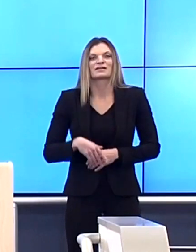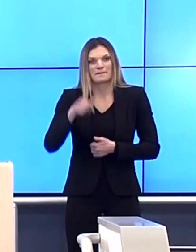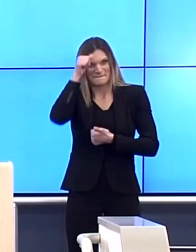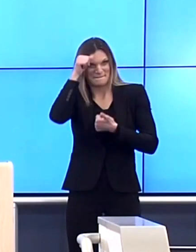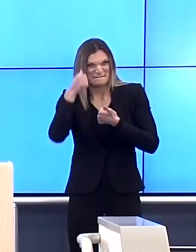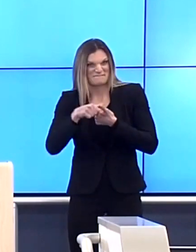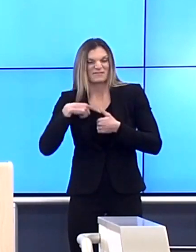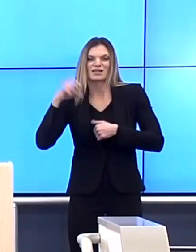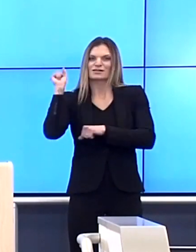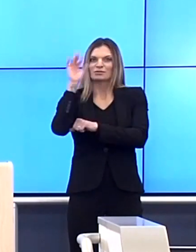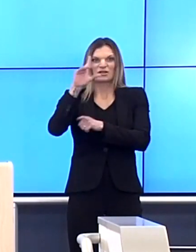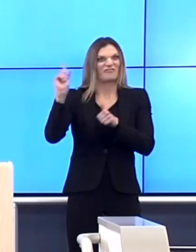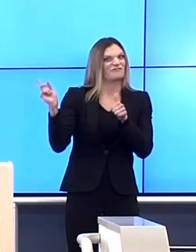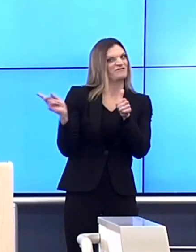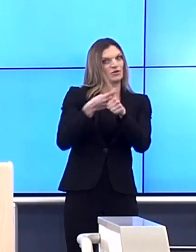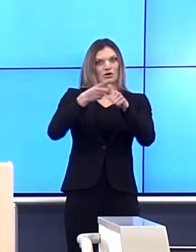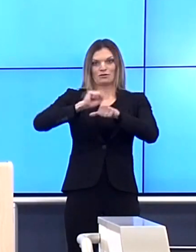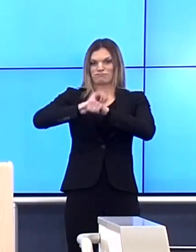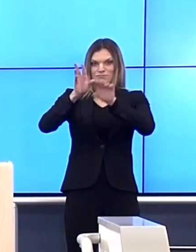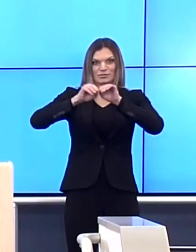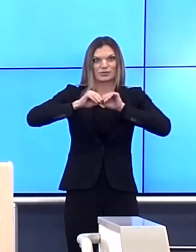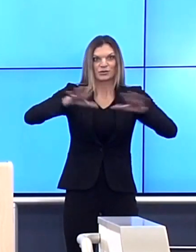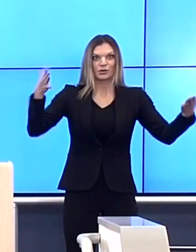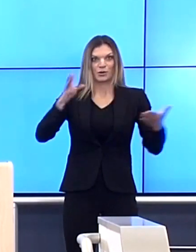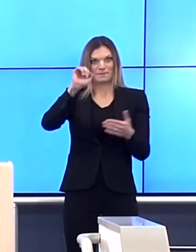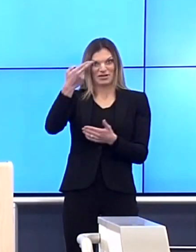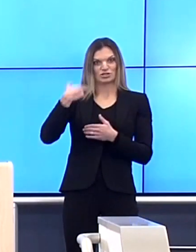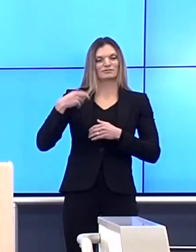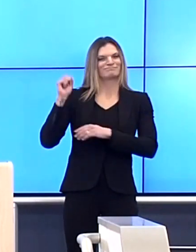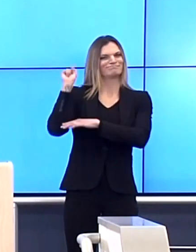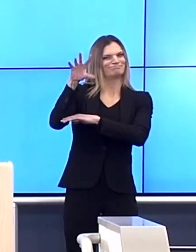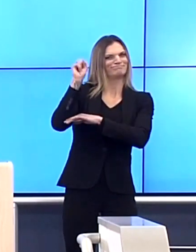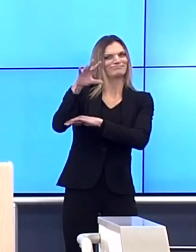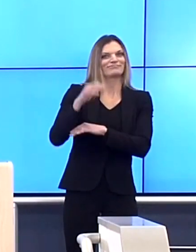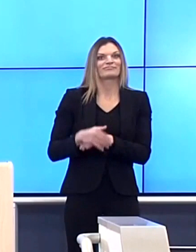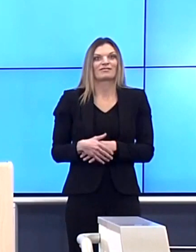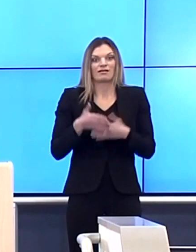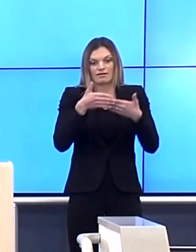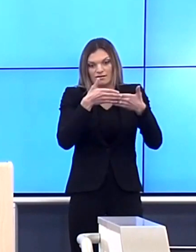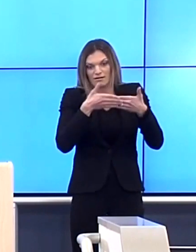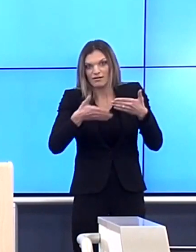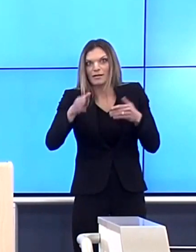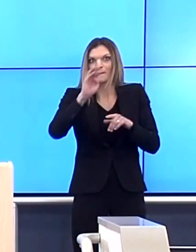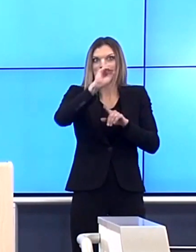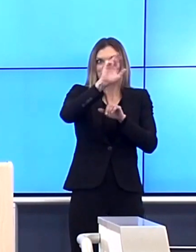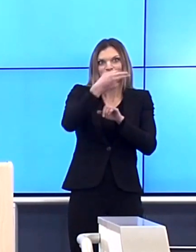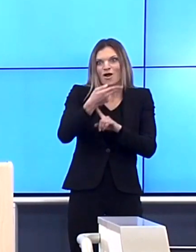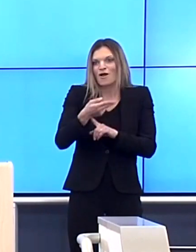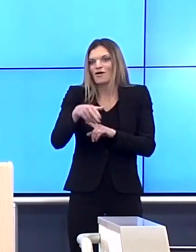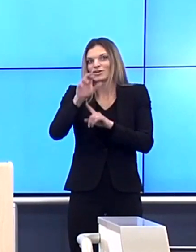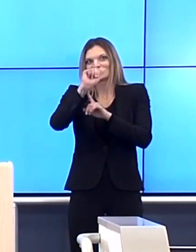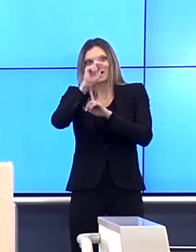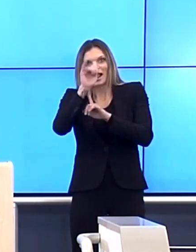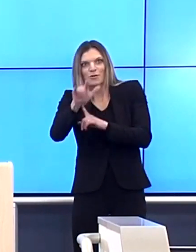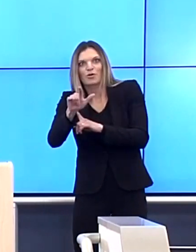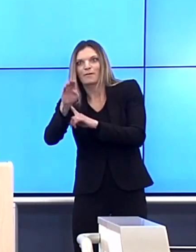AT THE STATE EMERGENCY OPERATIONS CENTER AND ANNOUNCED OPERATIONS CENTER AND ANNOUNCED THE FIRST CASES OF COVID-19 WERE THE FIRST CASES OF COVID-19 WERE PRESENT HERE IN MICHIGAN. PRESENT HERE IN MICHIGAN. IN THE MONTHS THAT FOLLOWED, THE